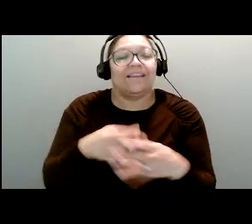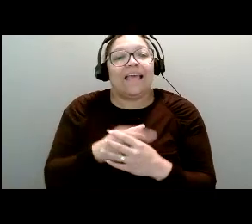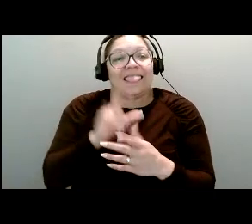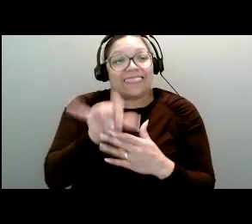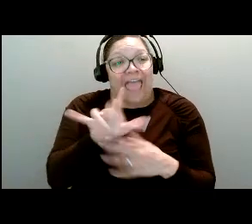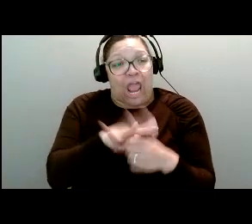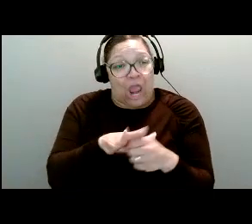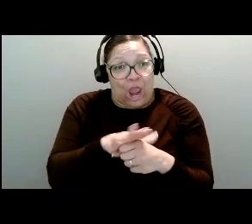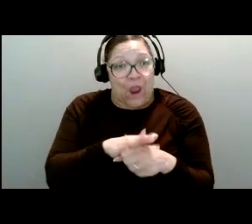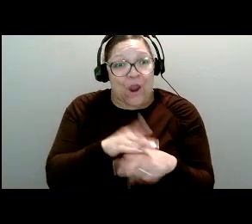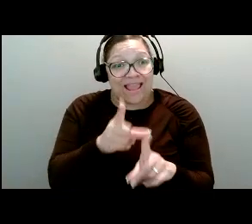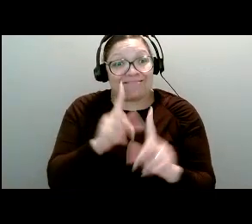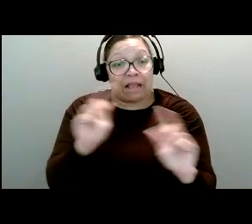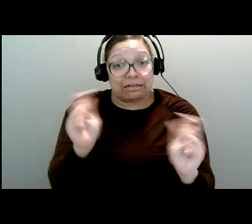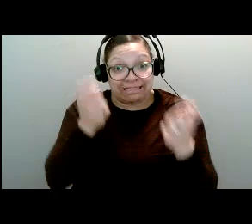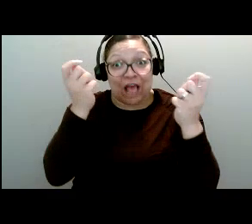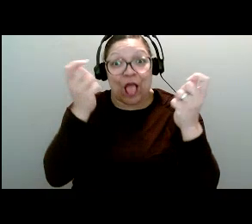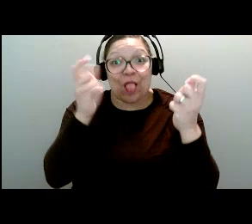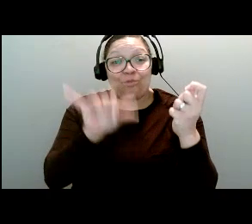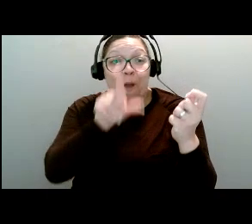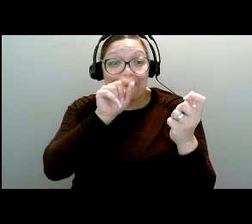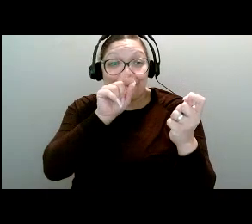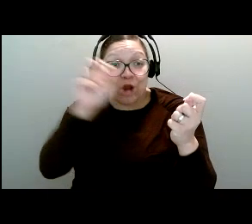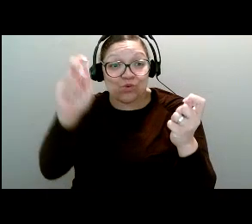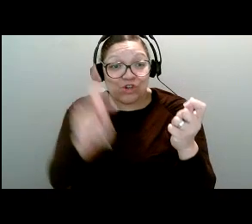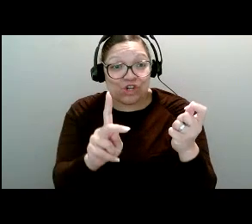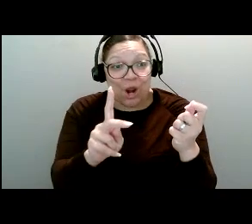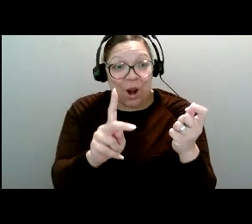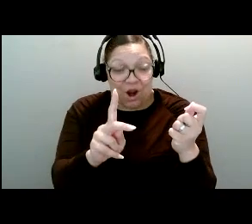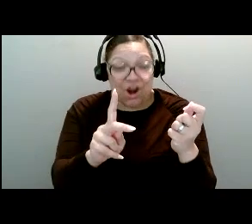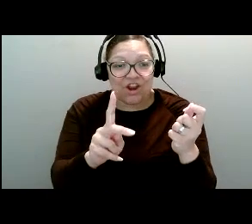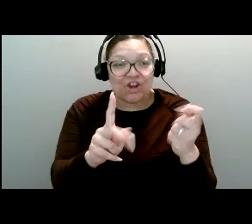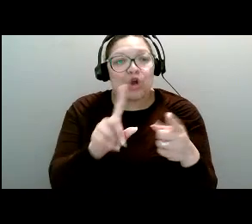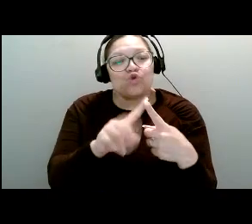The community celebrates the crane's returns with the Monta Vista Crane Festival.